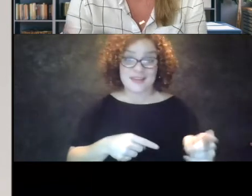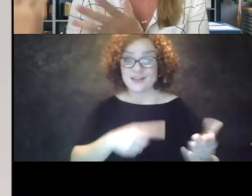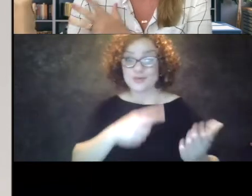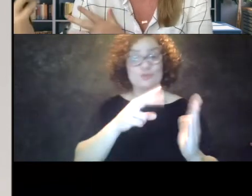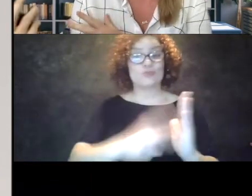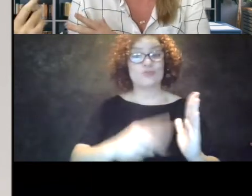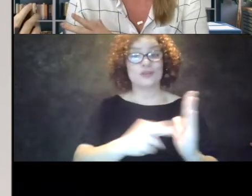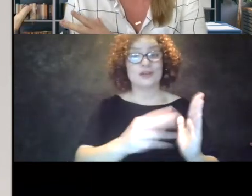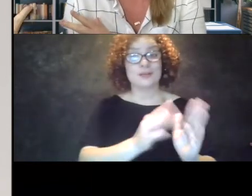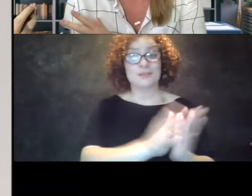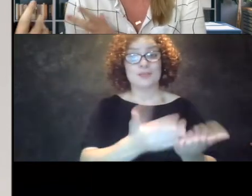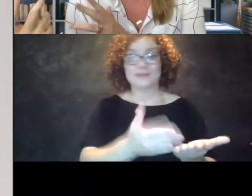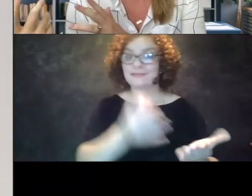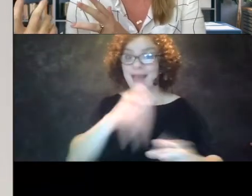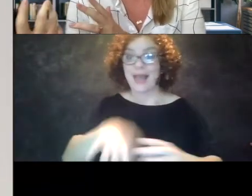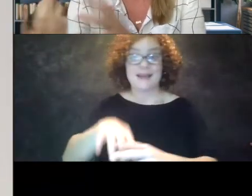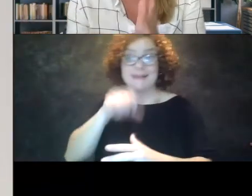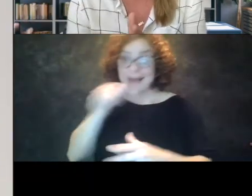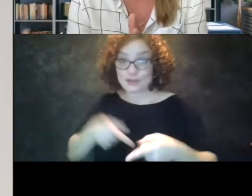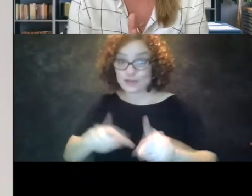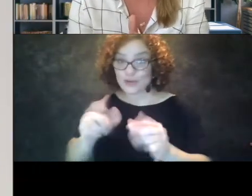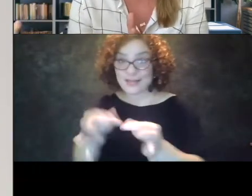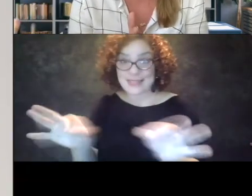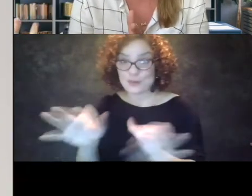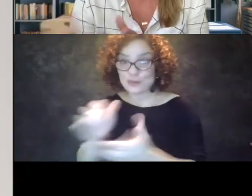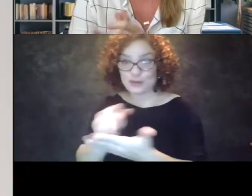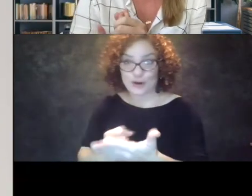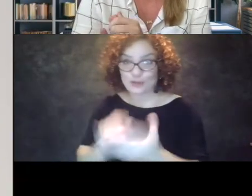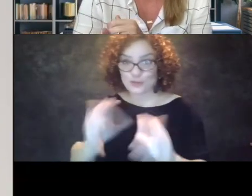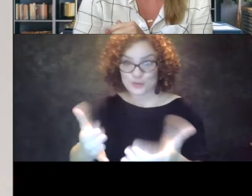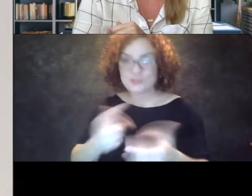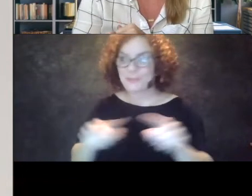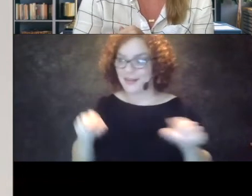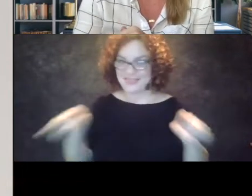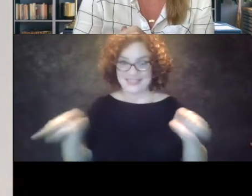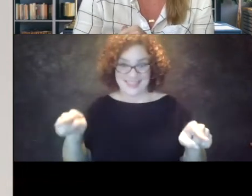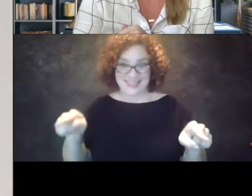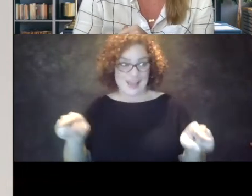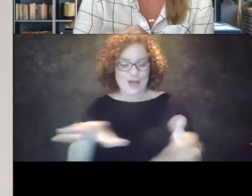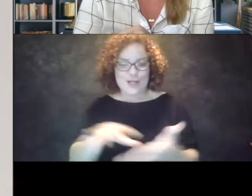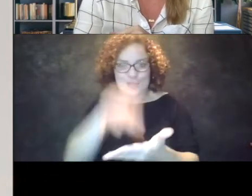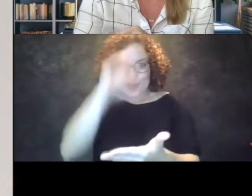outside of language arts groups, because that's what they learned to do together. And so you